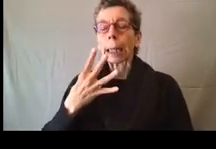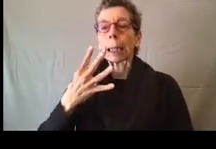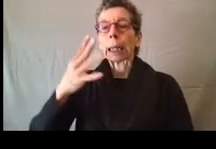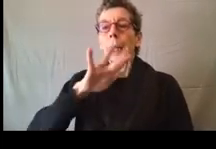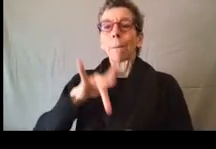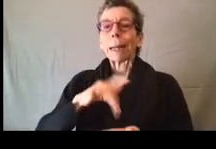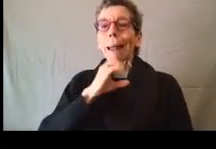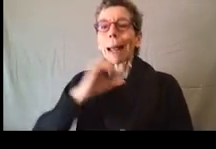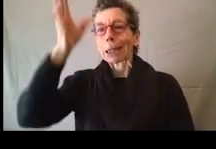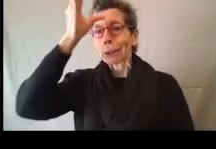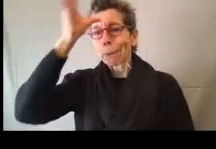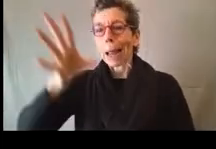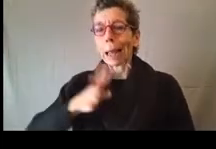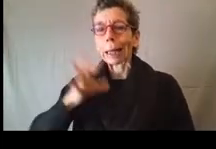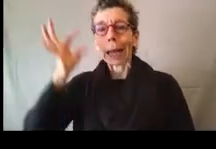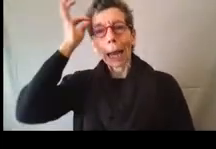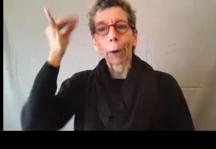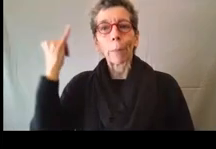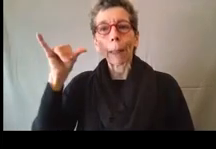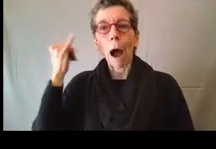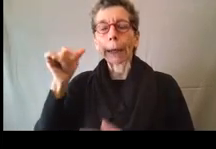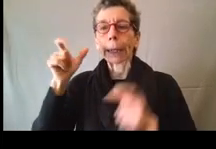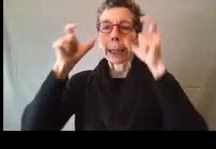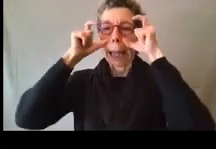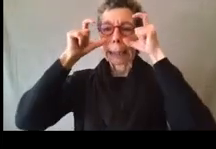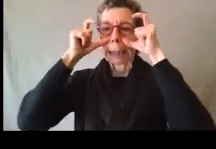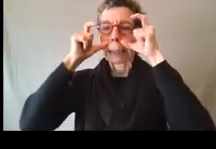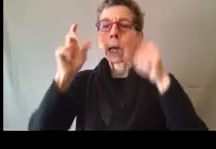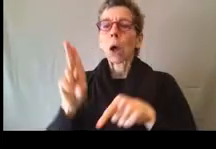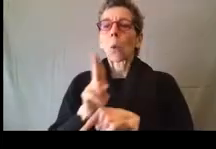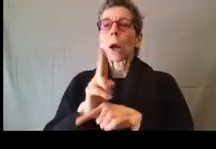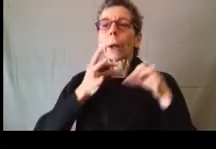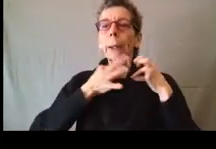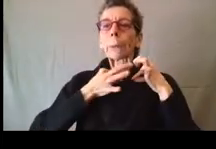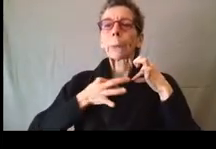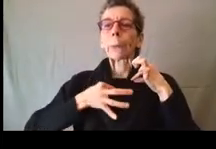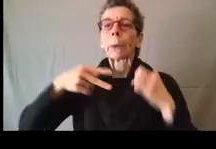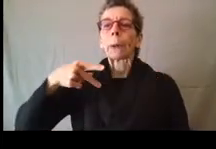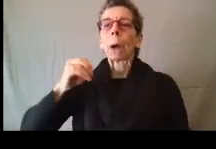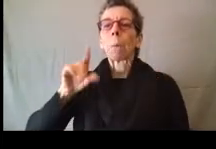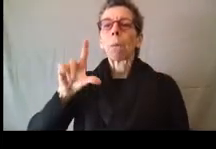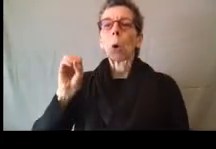male with blond hair, glasses. I am wearing a gray Polo shirt today. Joining me today